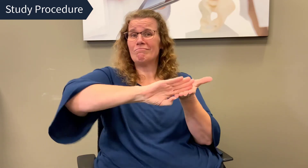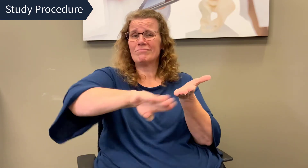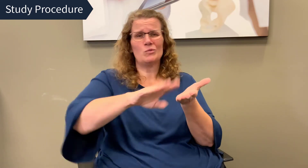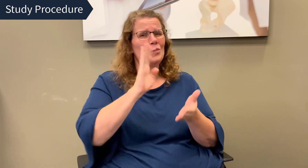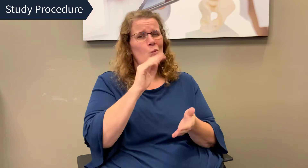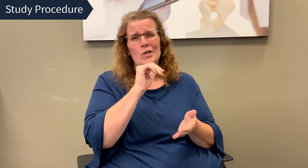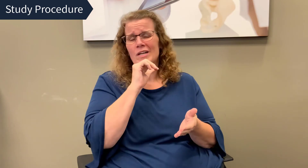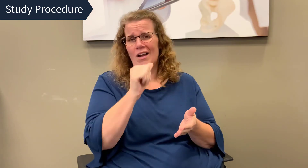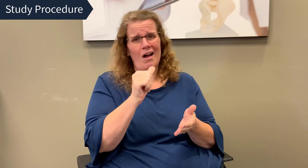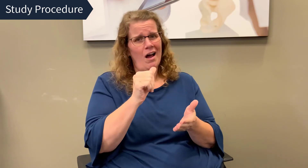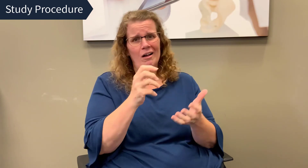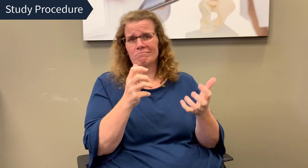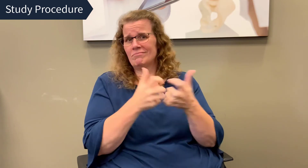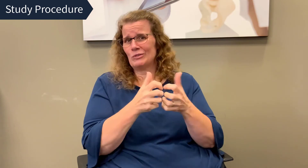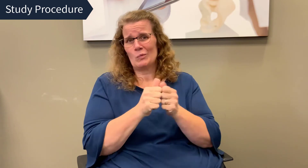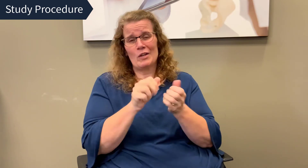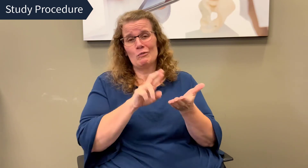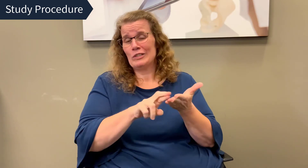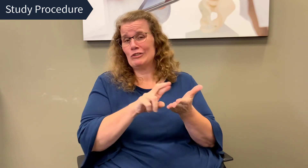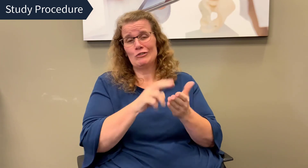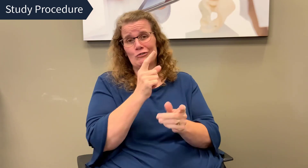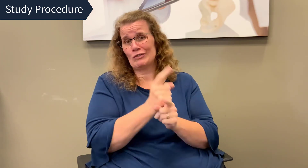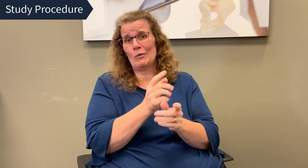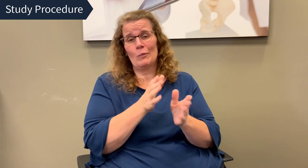participation, we wouldn't have been aware of and couldn't have addressed.